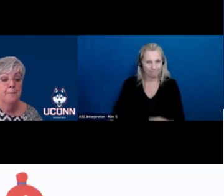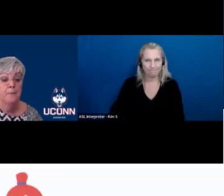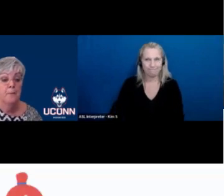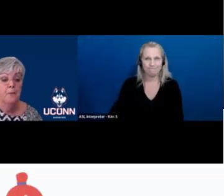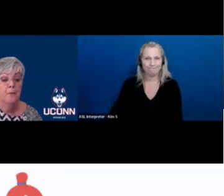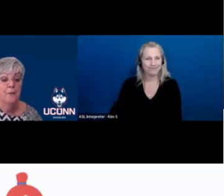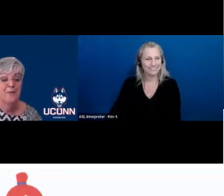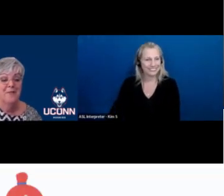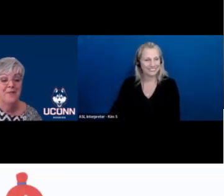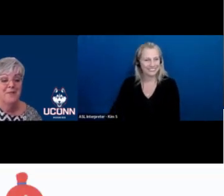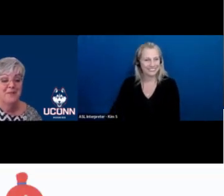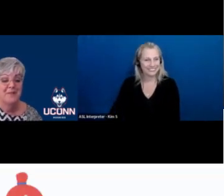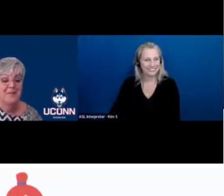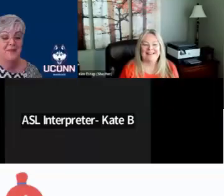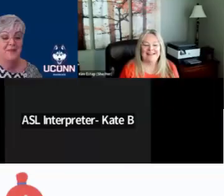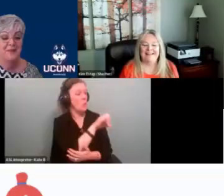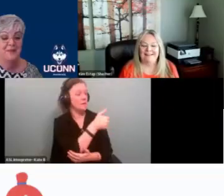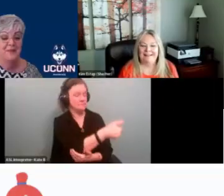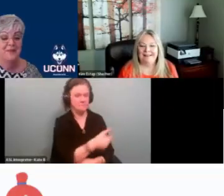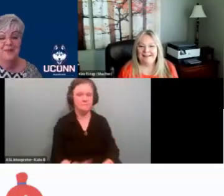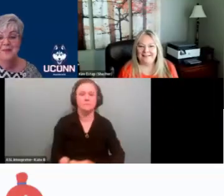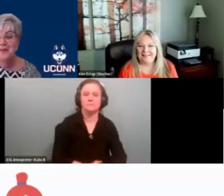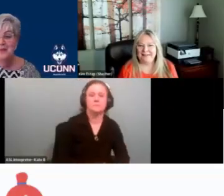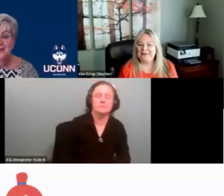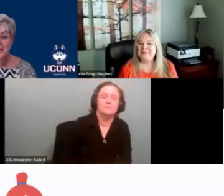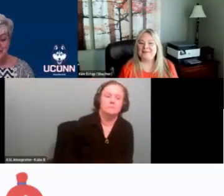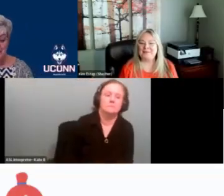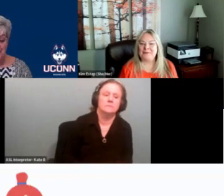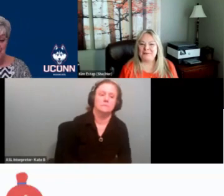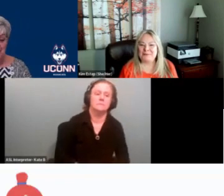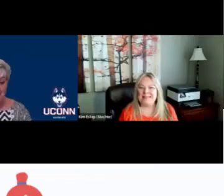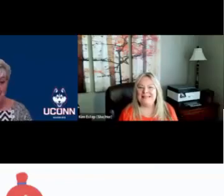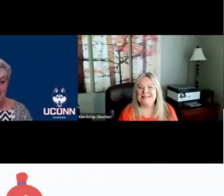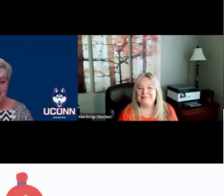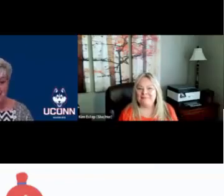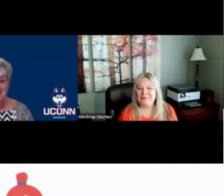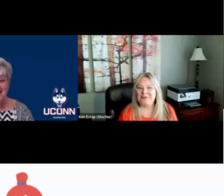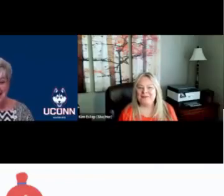Kim Estep: Thanks, Toni. That was great. Ah, you know, in these virtual spaces and folks